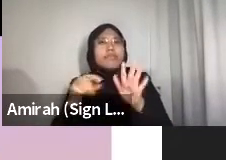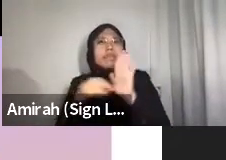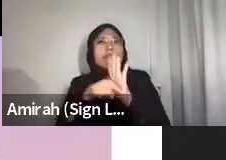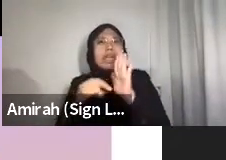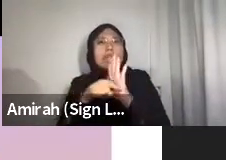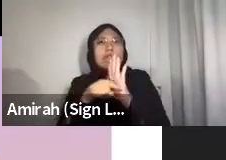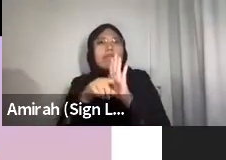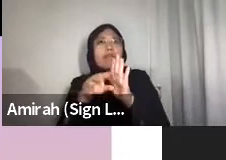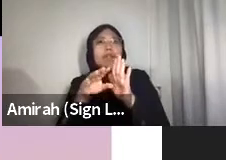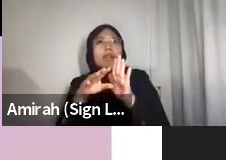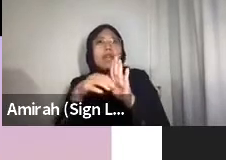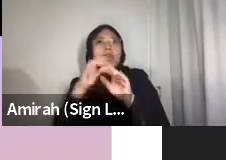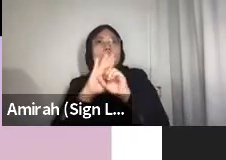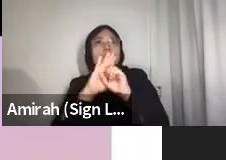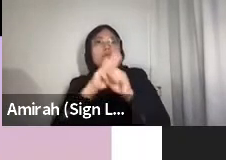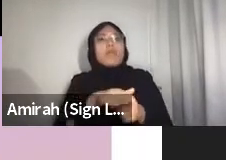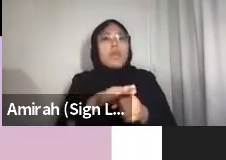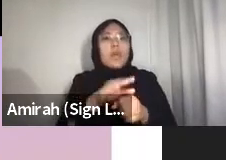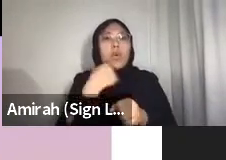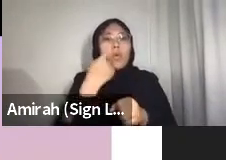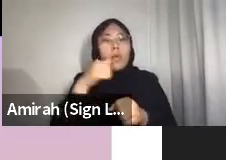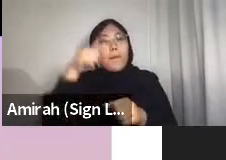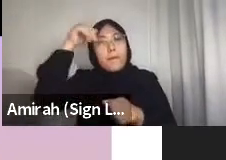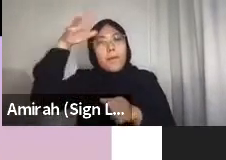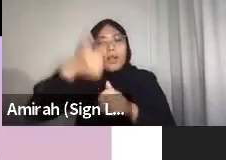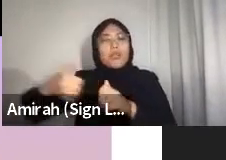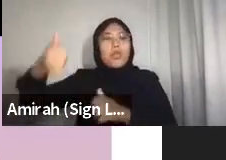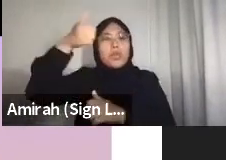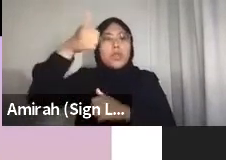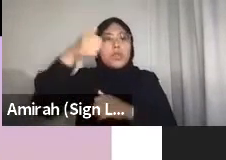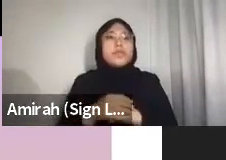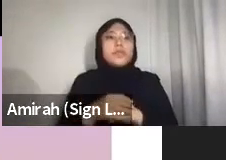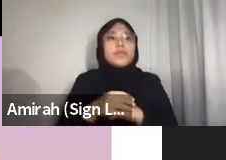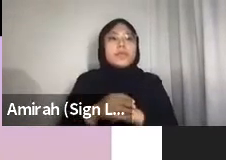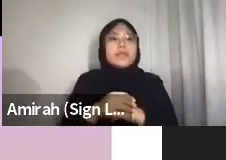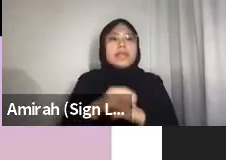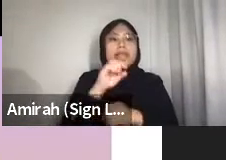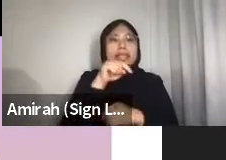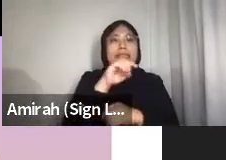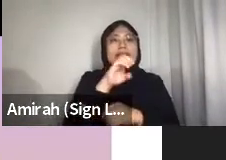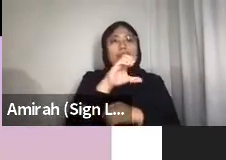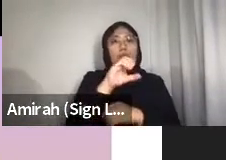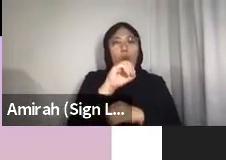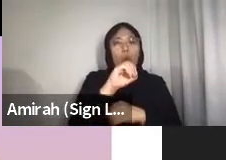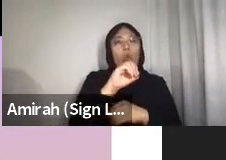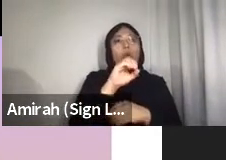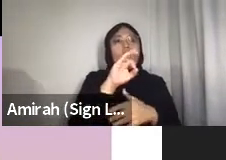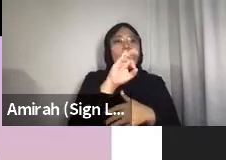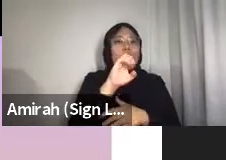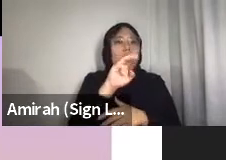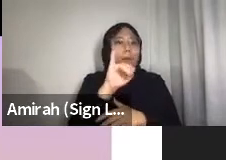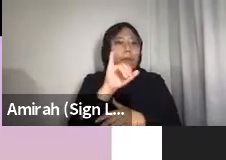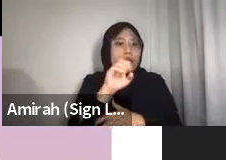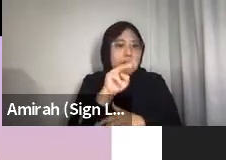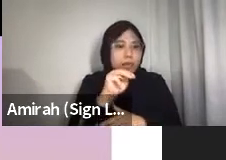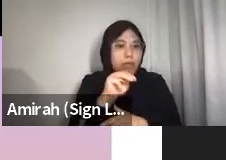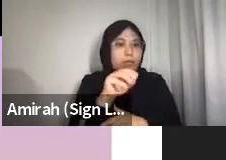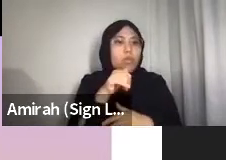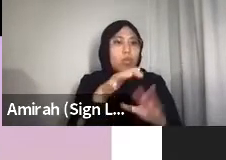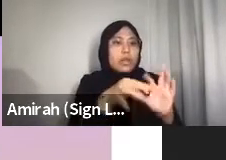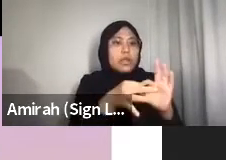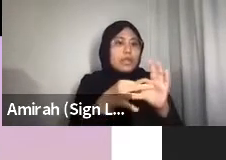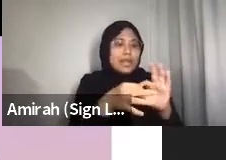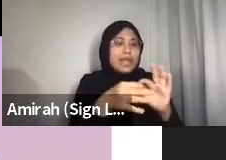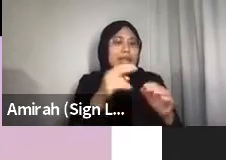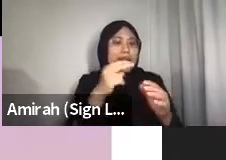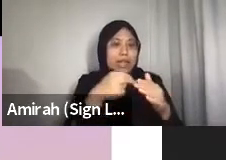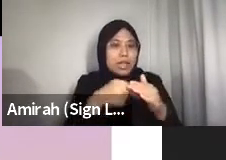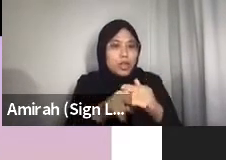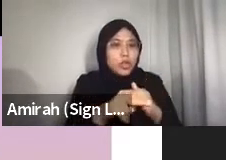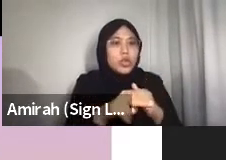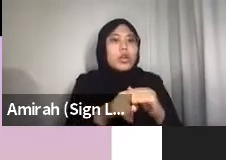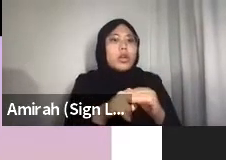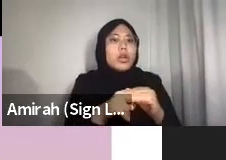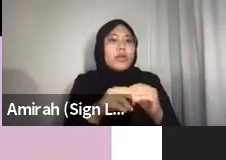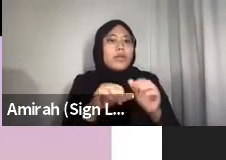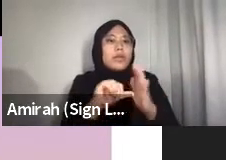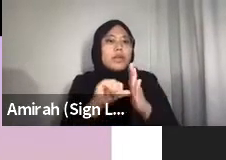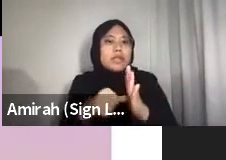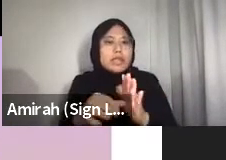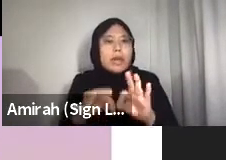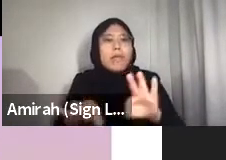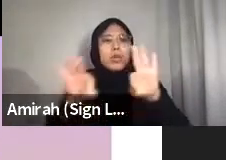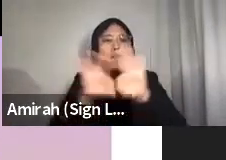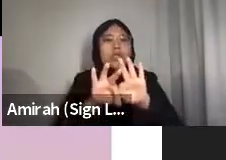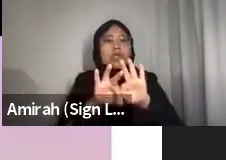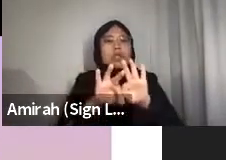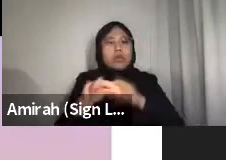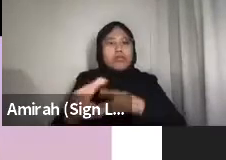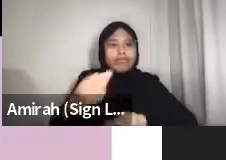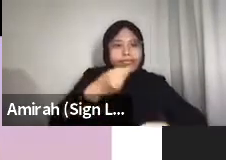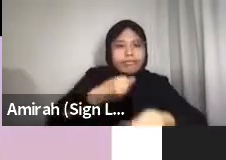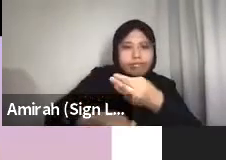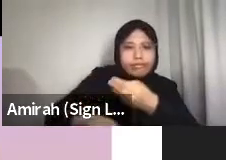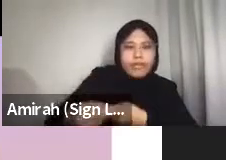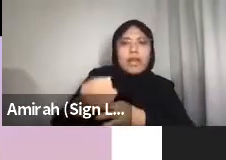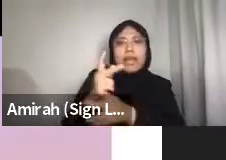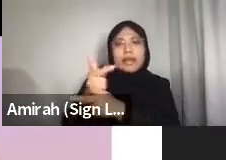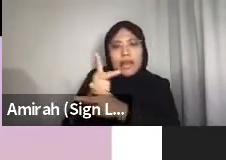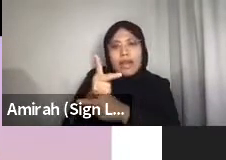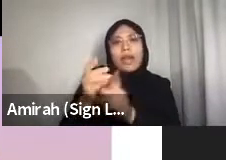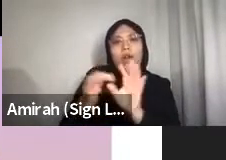Ecofeminism also emphasises the importance of reciprocity and care, as well as cooperation and love for our earth and our kin, which may be human and more than human,